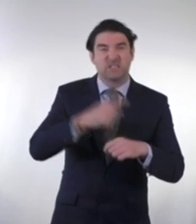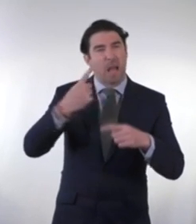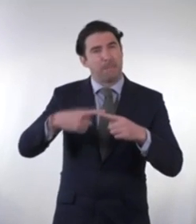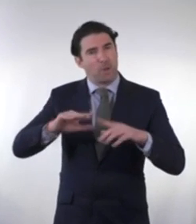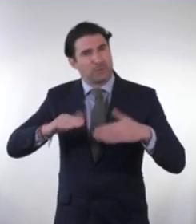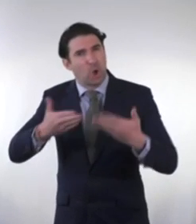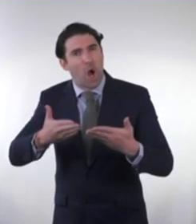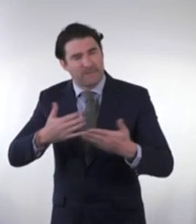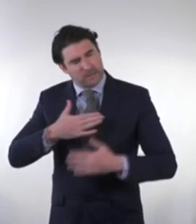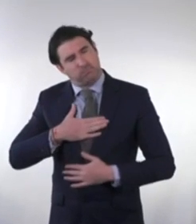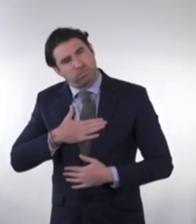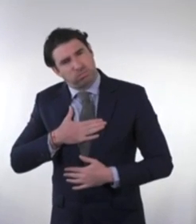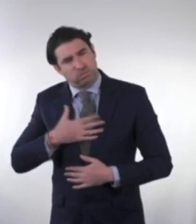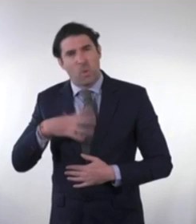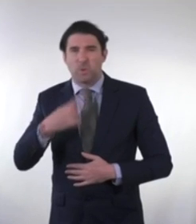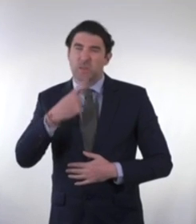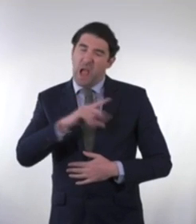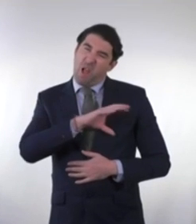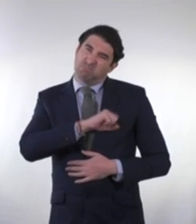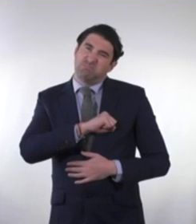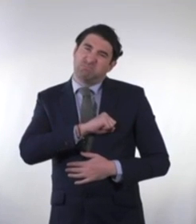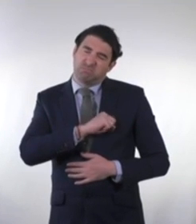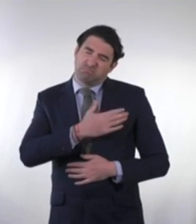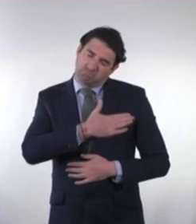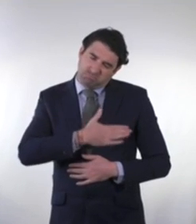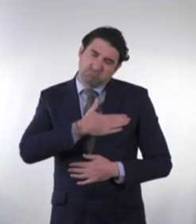succumbing in the way that, alas, happened in other countries. That was a great effort by